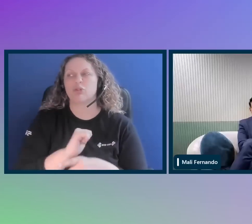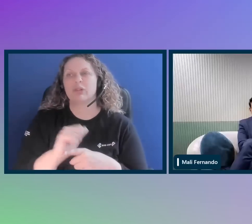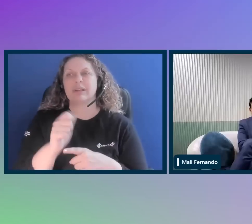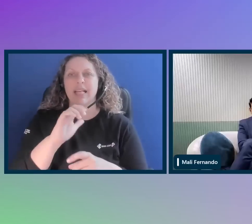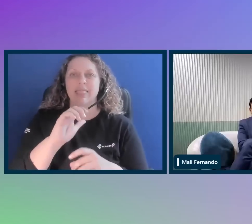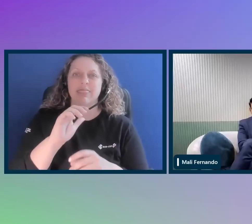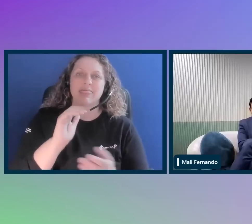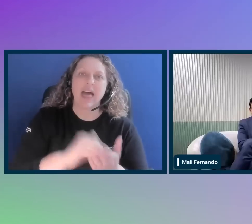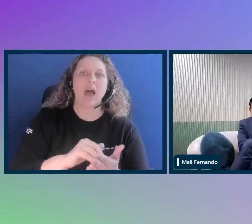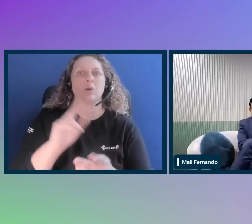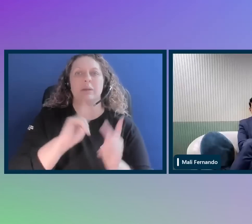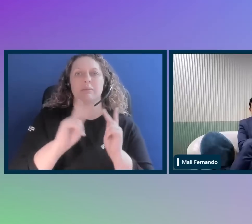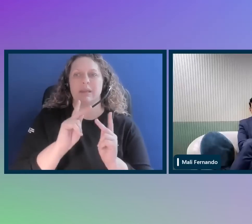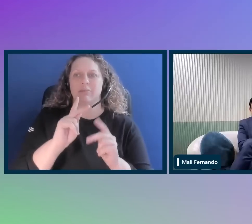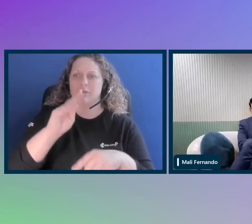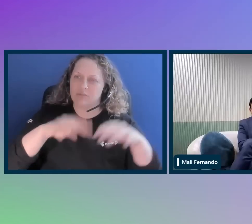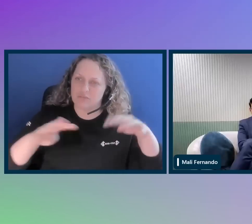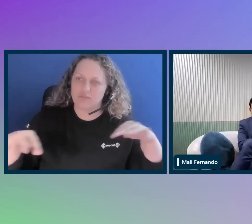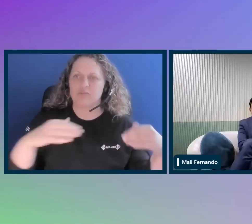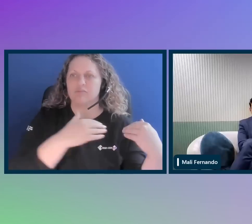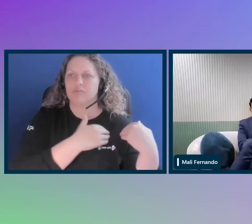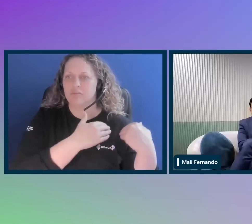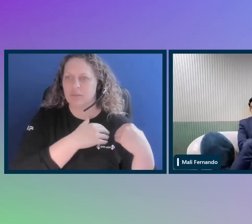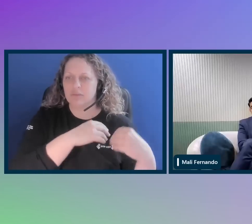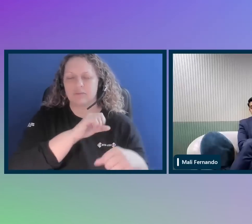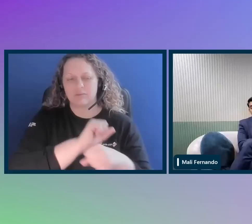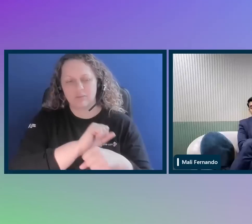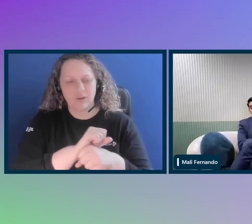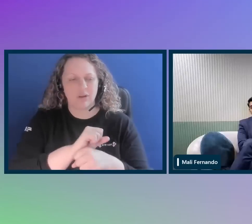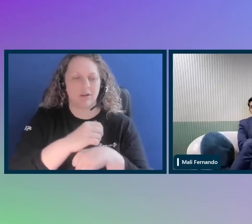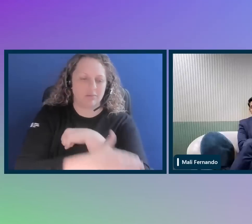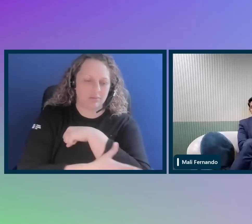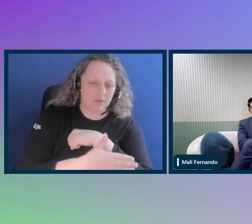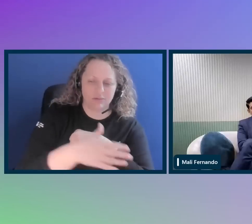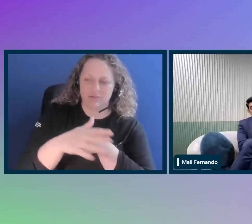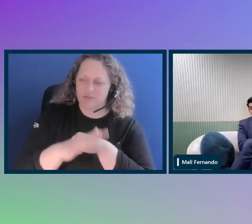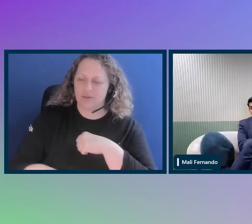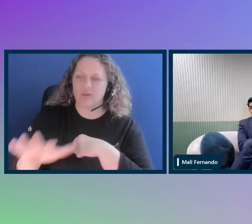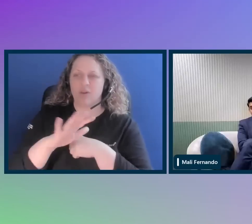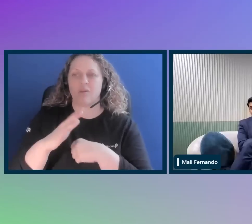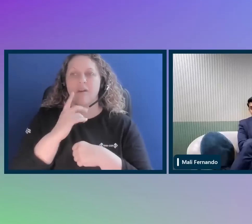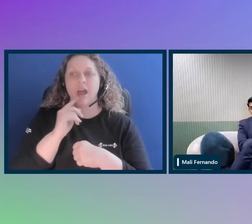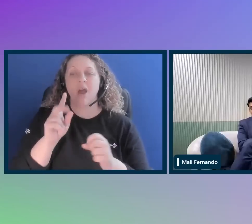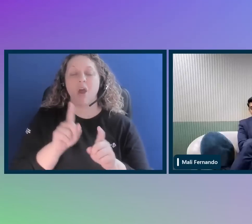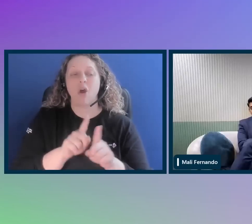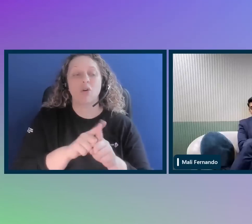across a variety of roles, across a number of countries, and of course, pairing up our training program